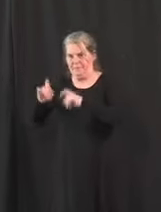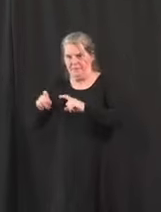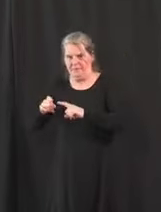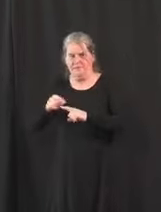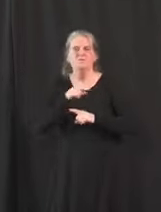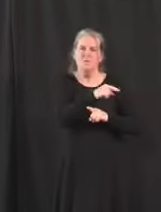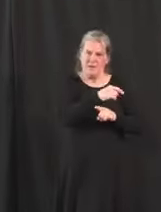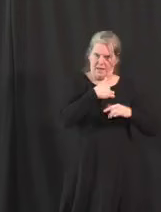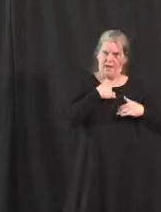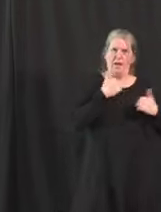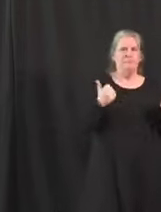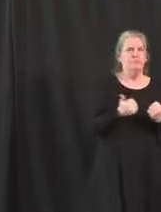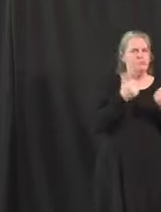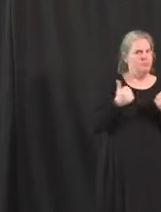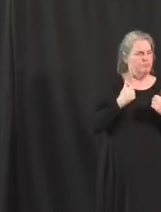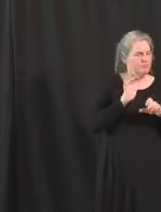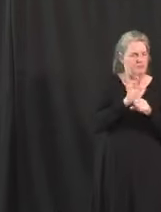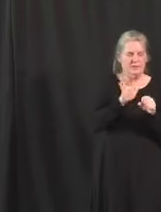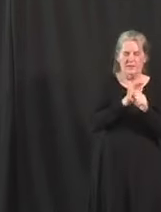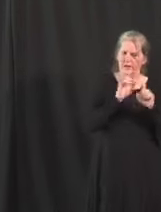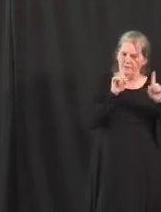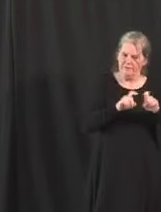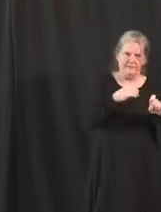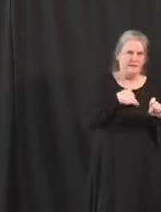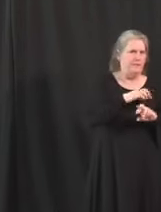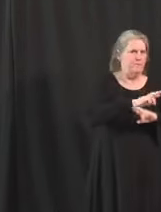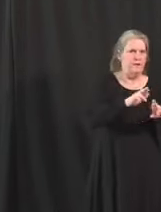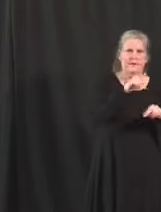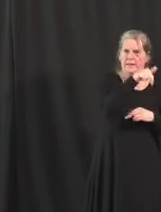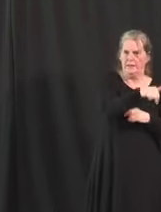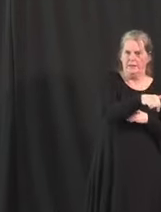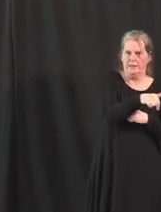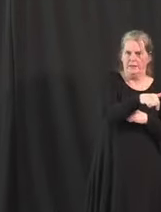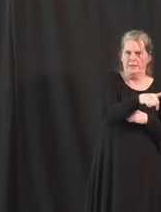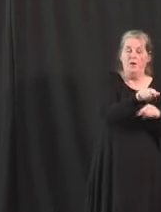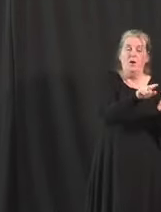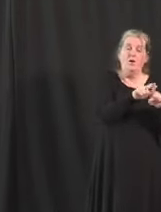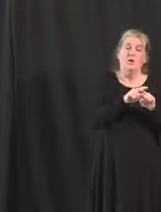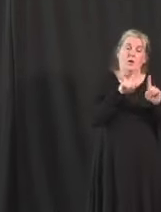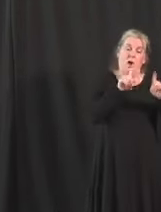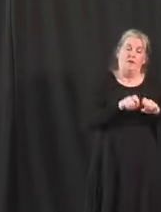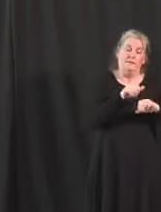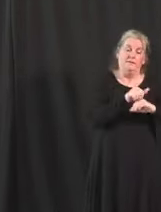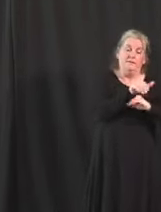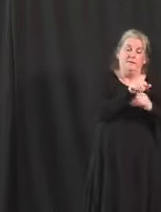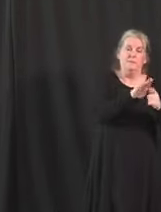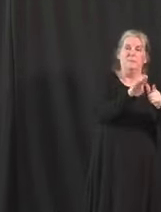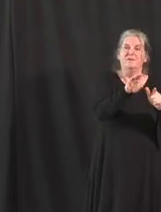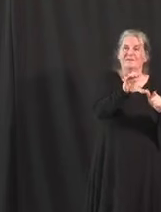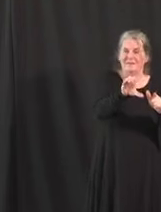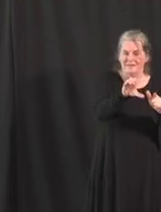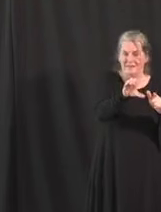YOU KNOW OUR TESTS GO OUT TO BC FOR TESTING.